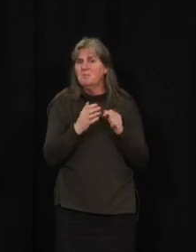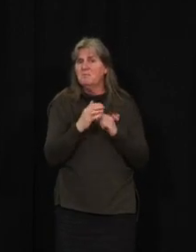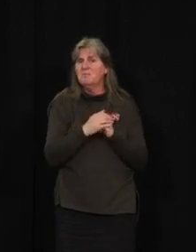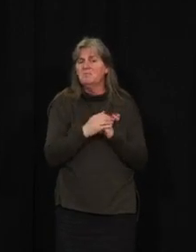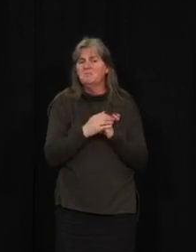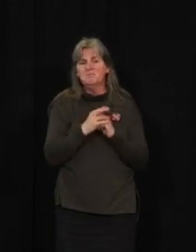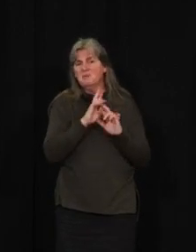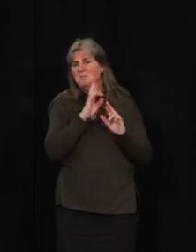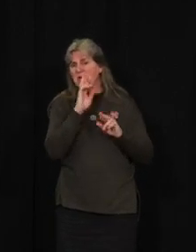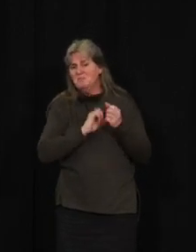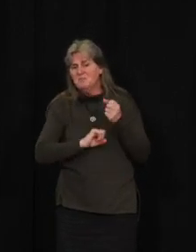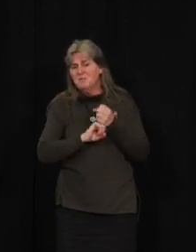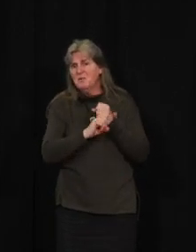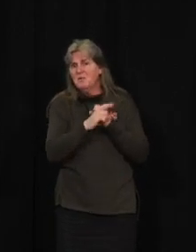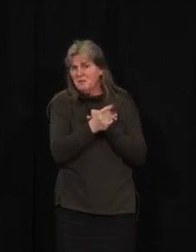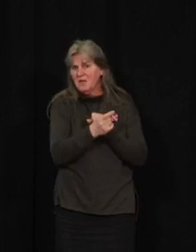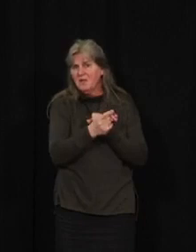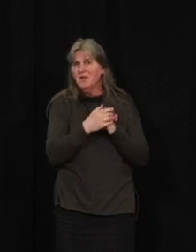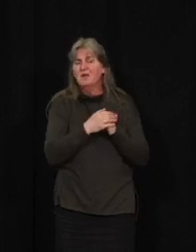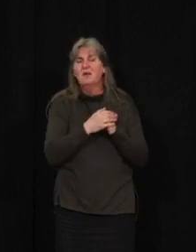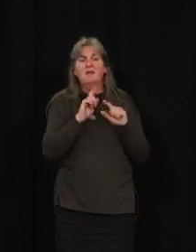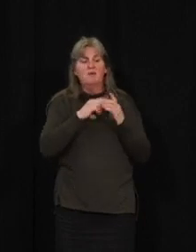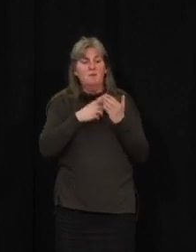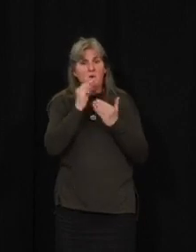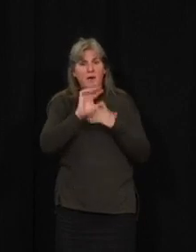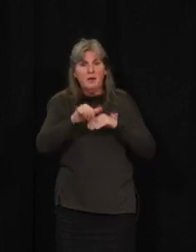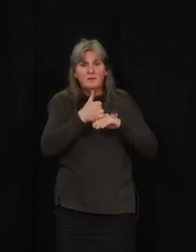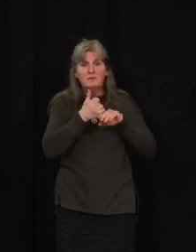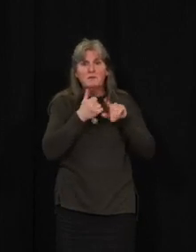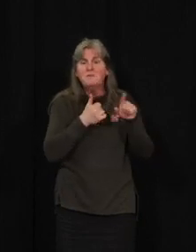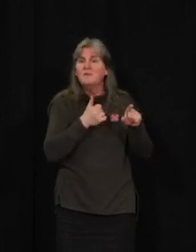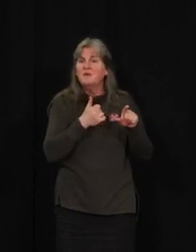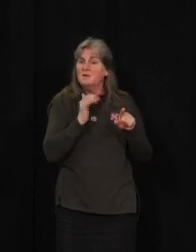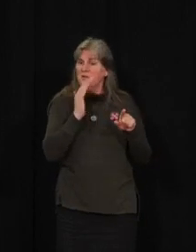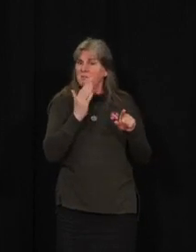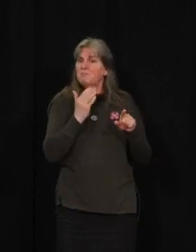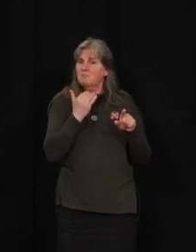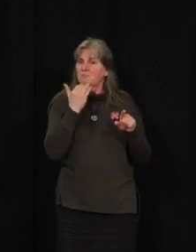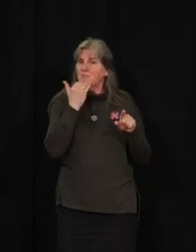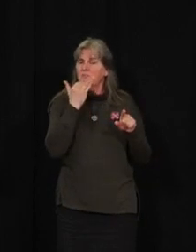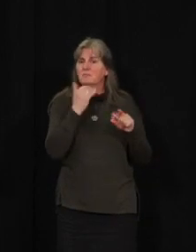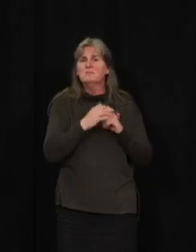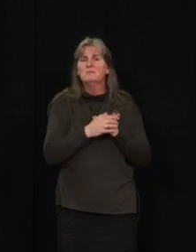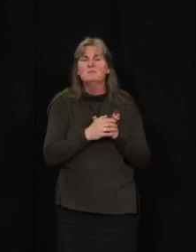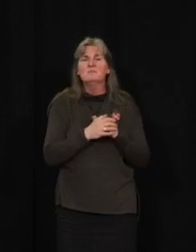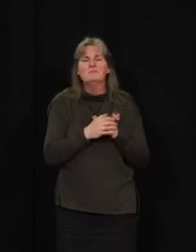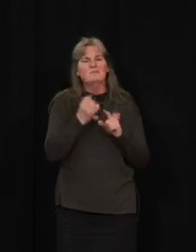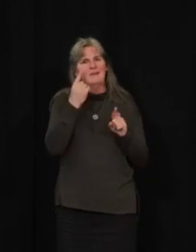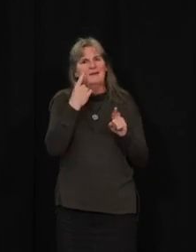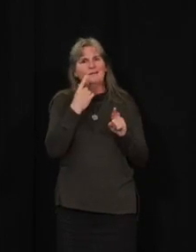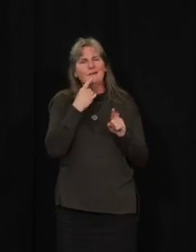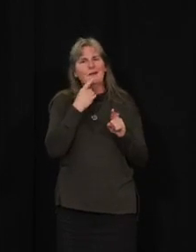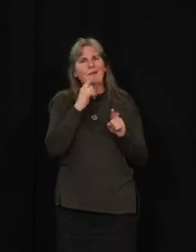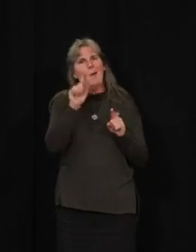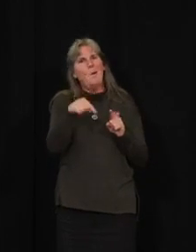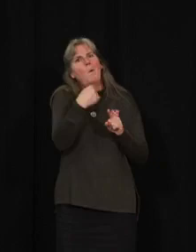programming at the shelter. Naturally that is not the only solution.